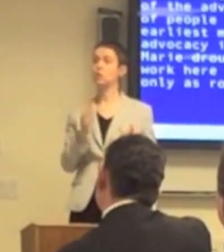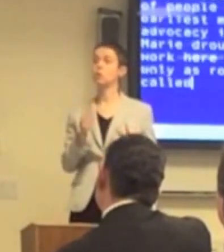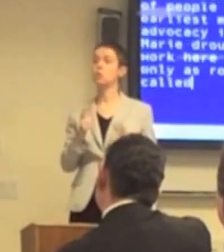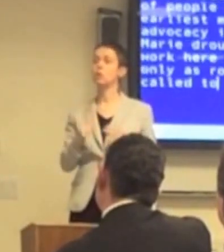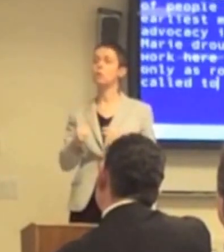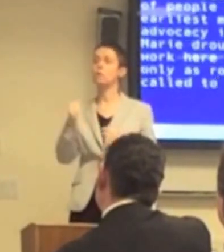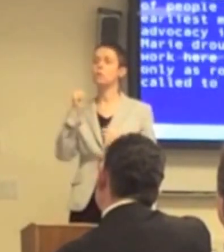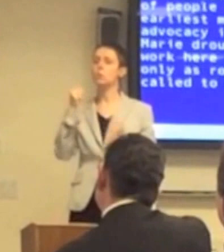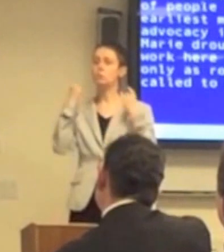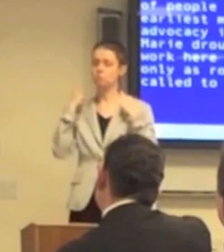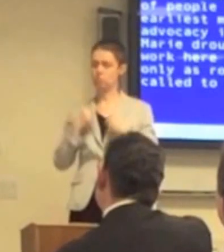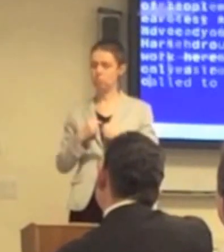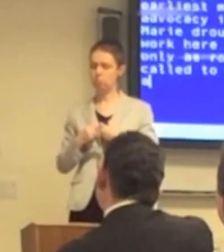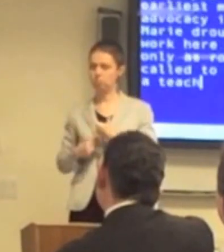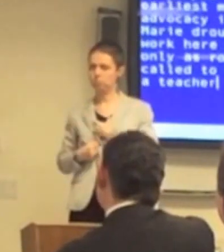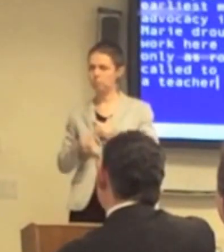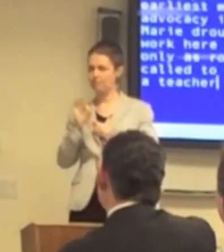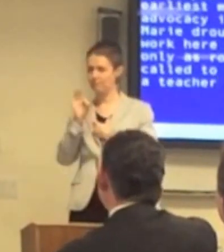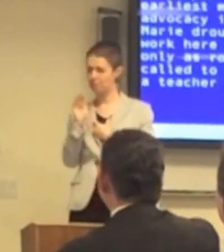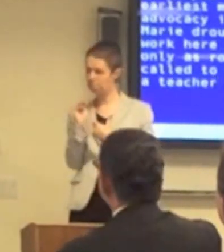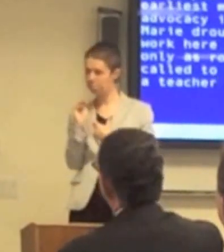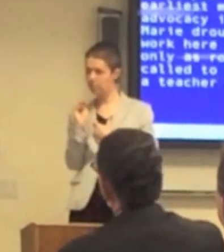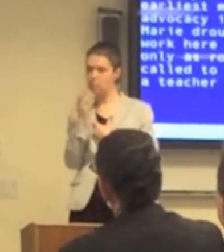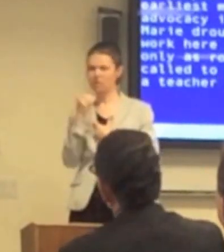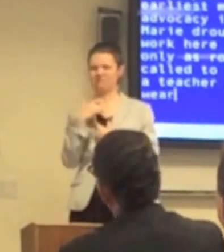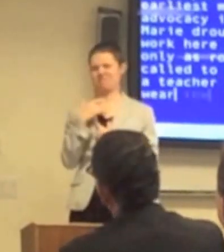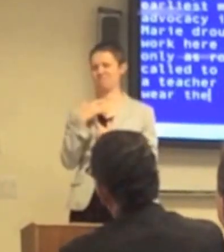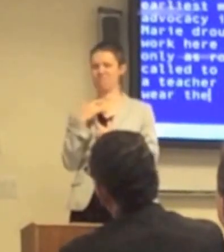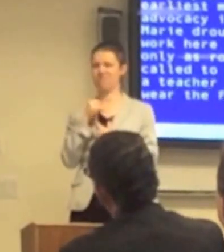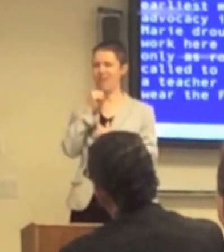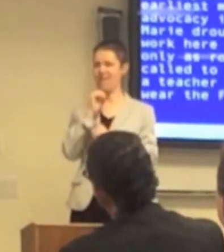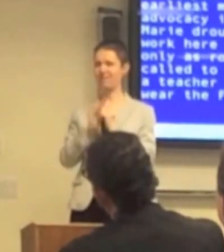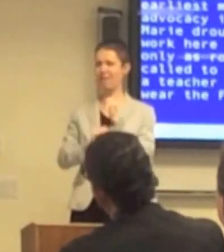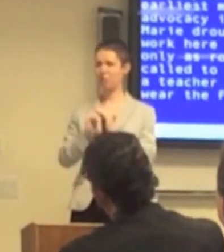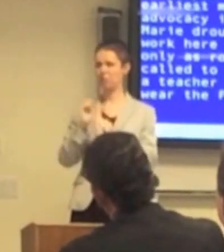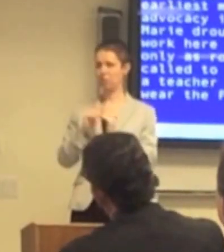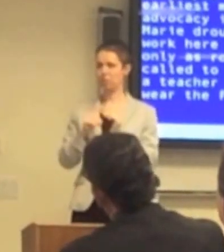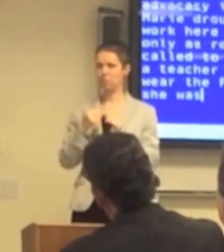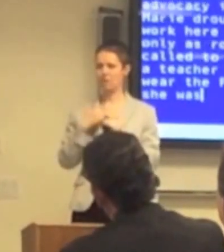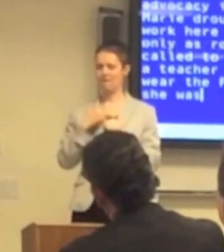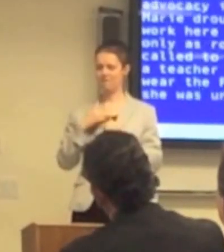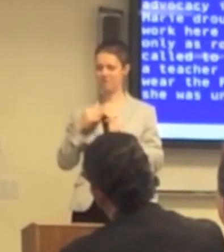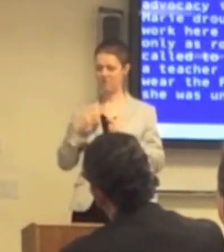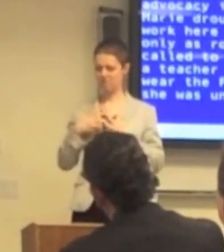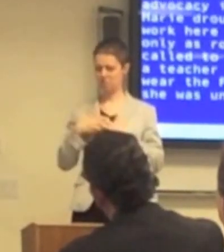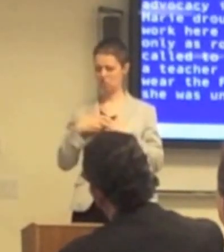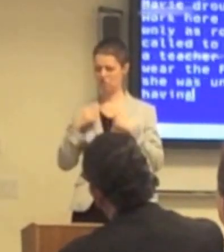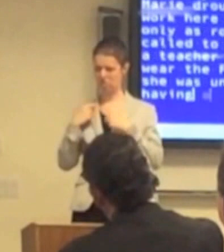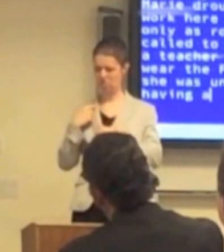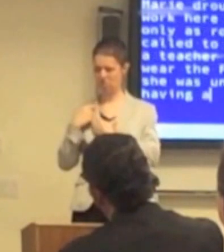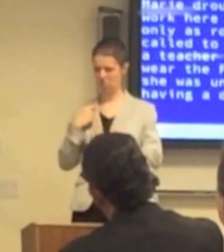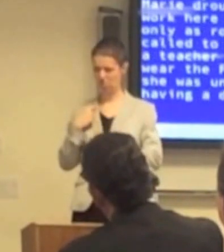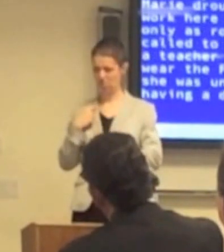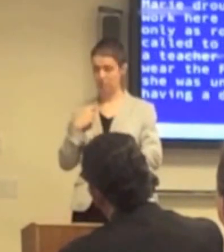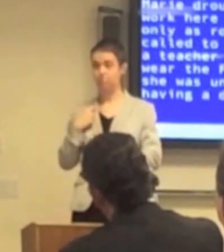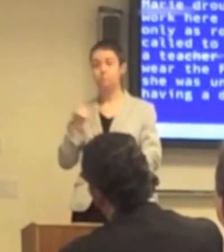the FM unit because she was uncomfortable about having a device around her neck.